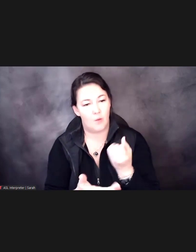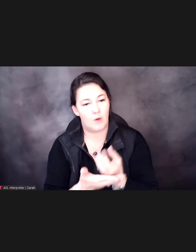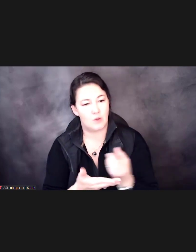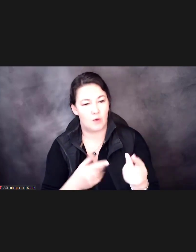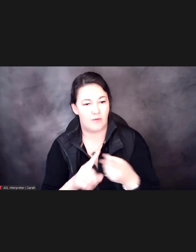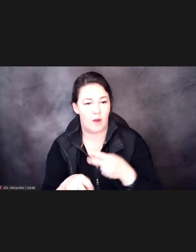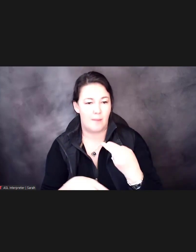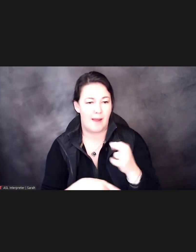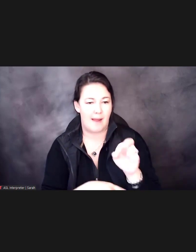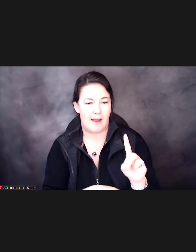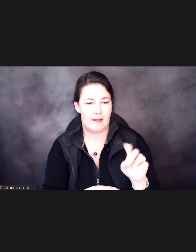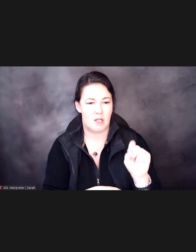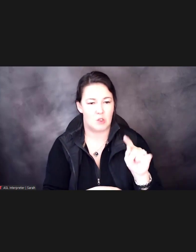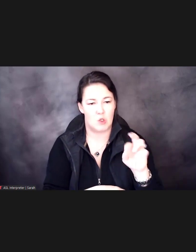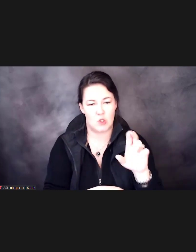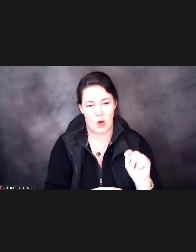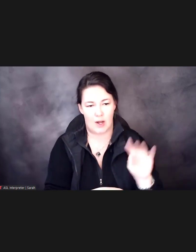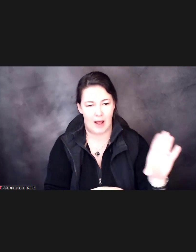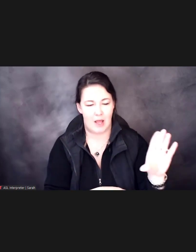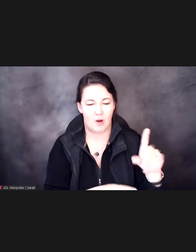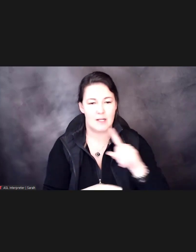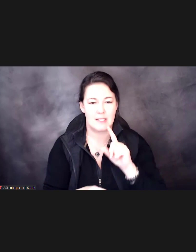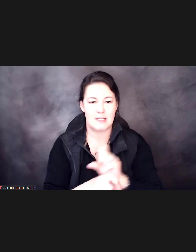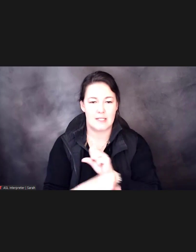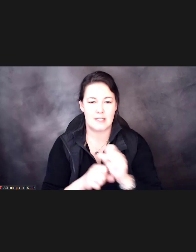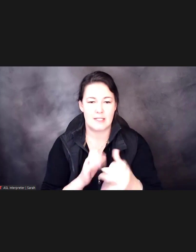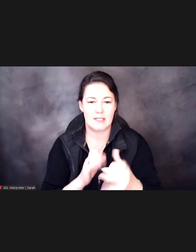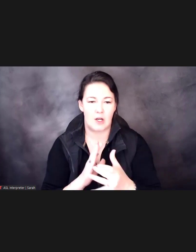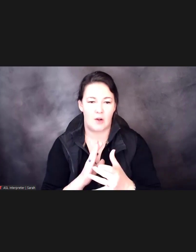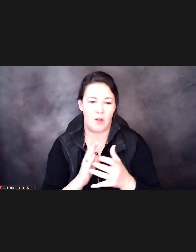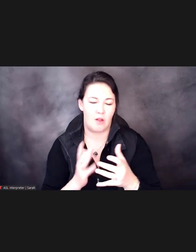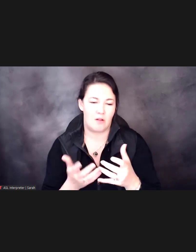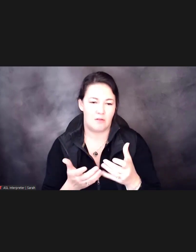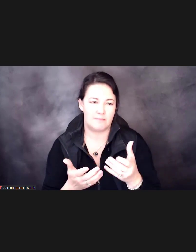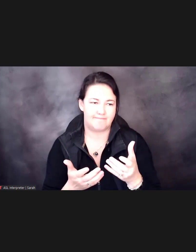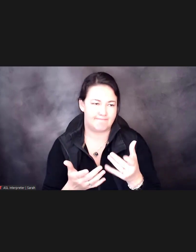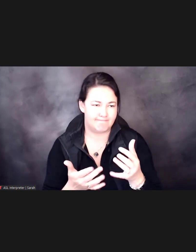from Head Start's technical assistance, um, centers, so,